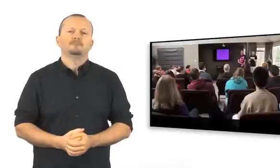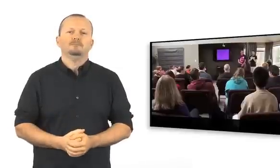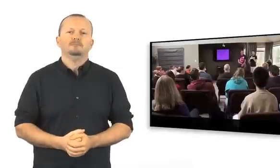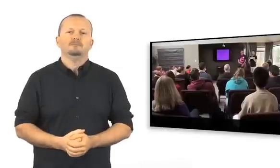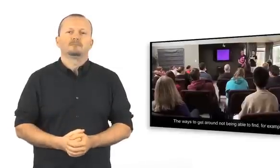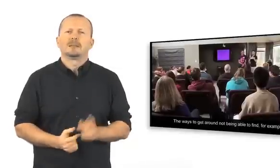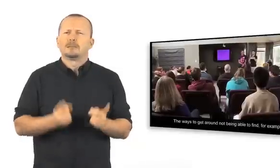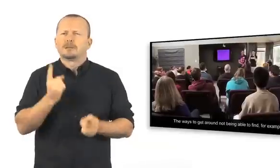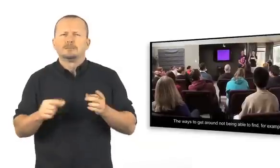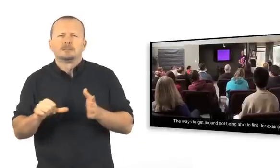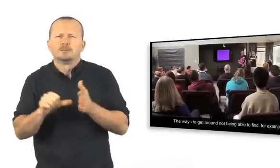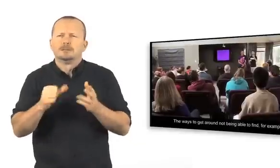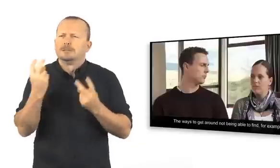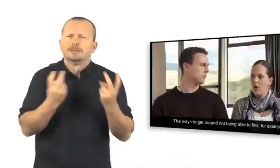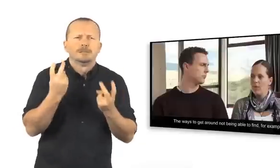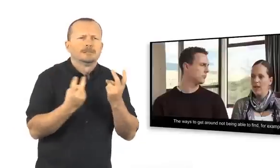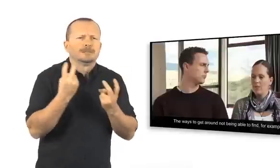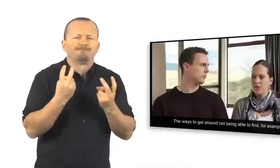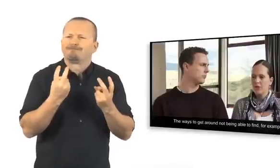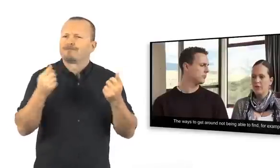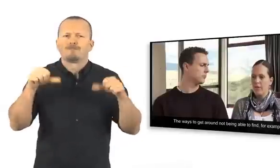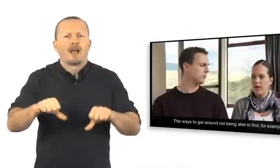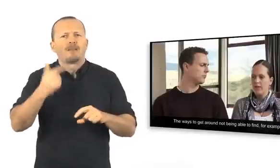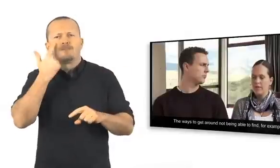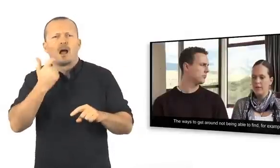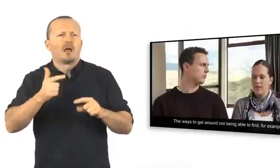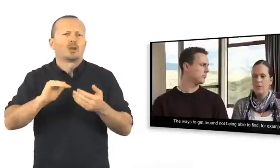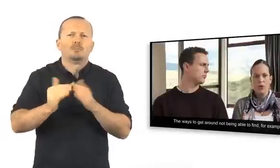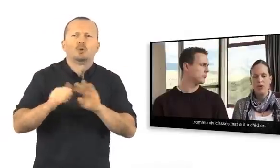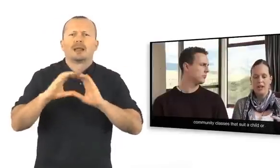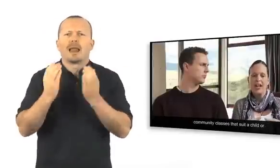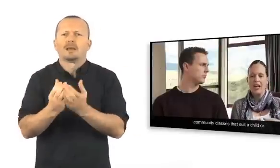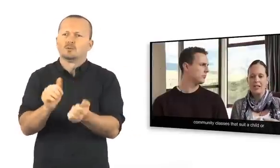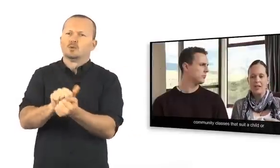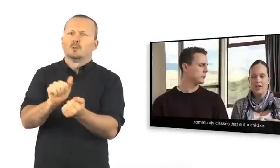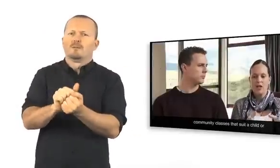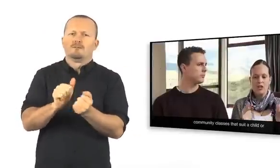Katya: The ways to get around not being able to find, for example community classes that